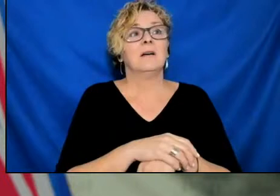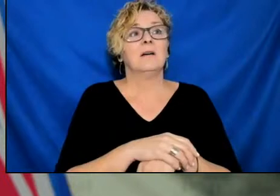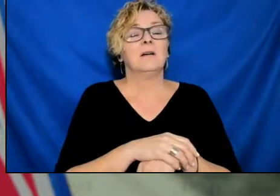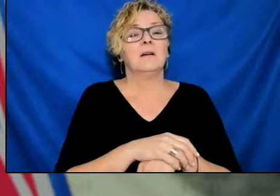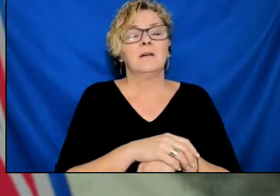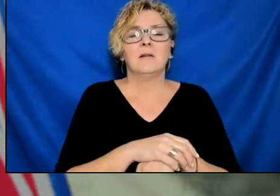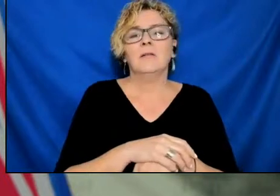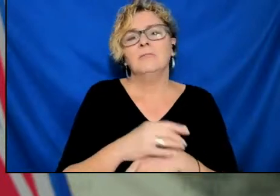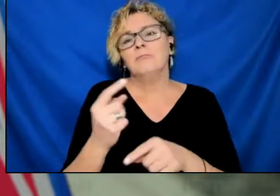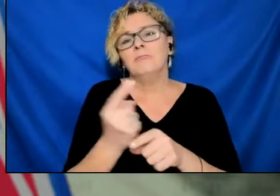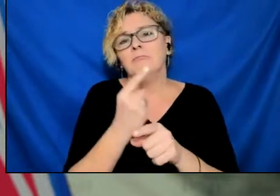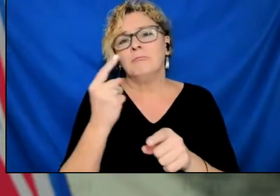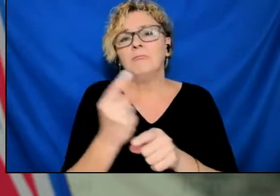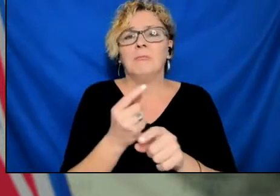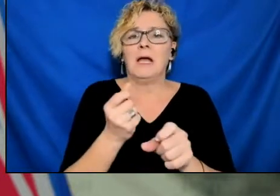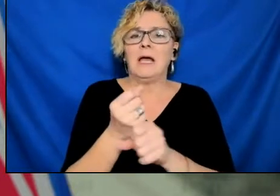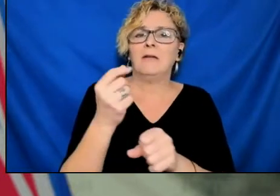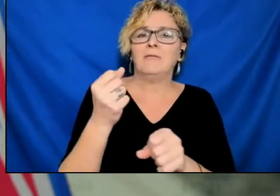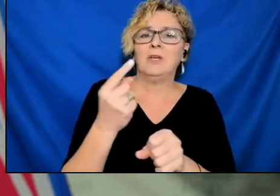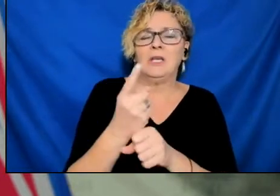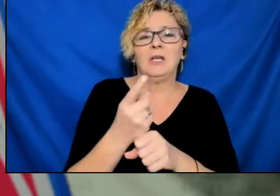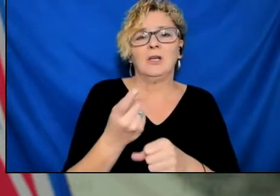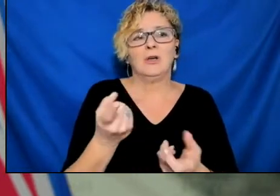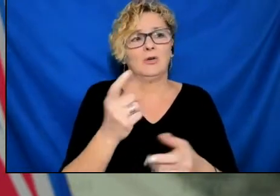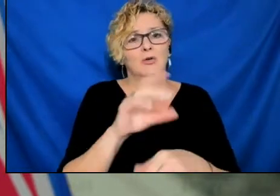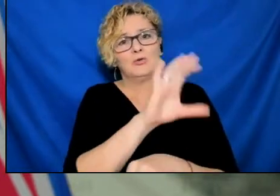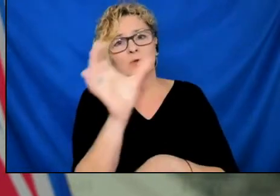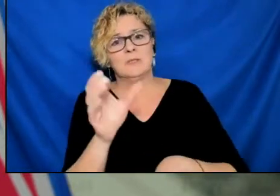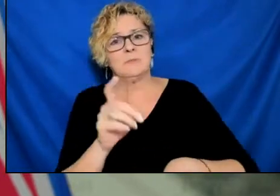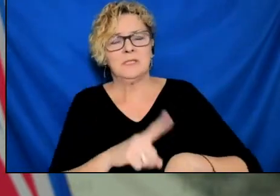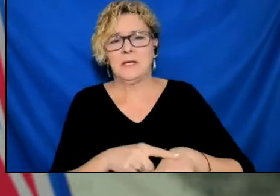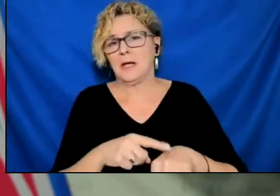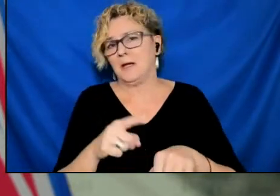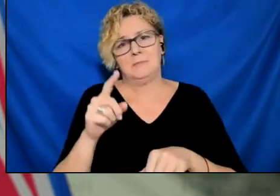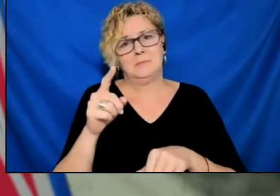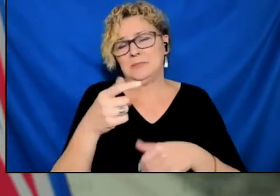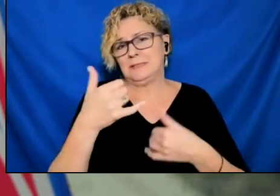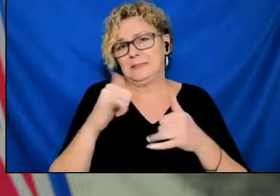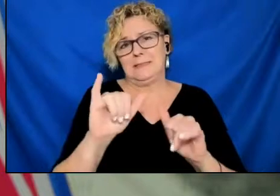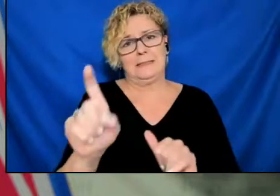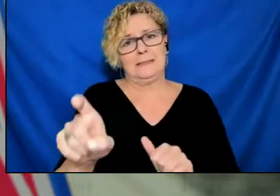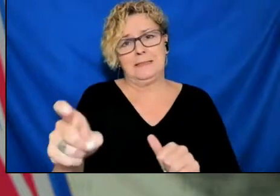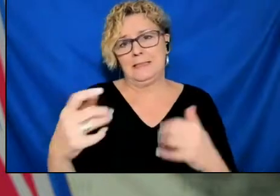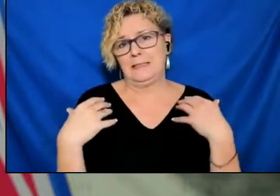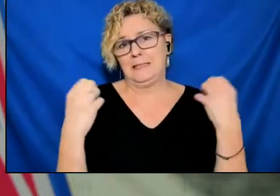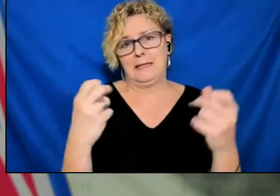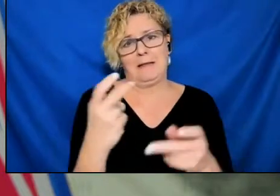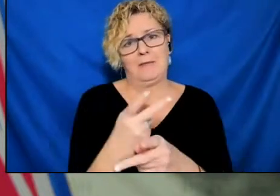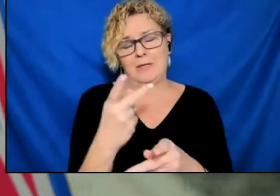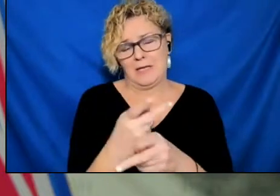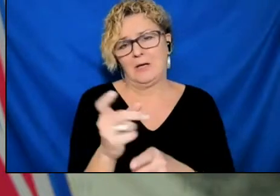there's certainly health care incidents in the normal